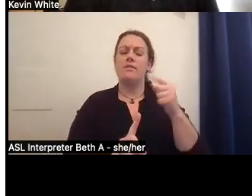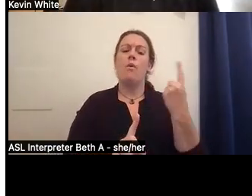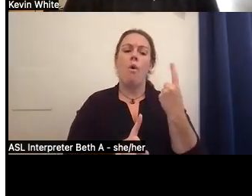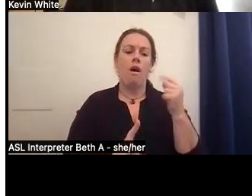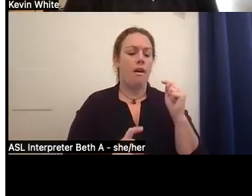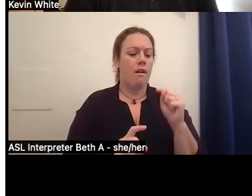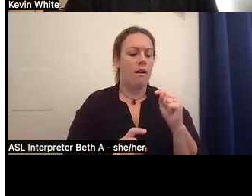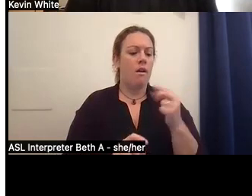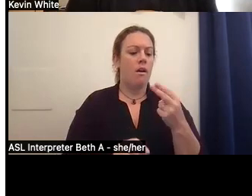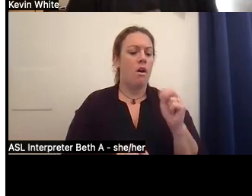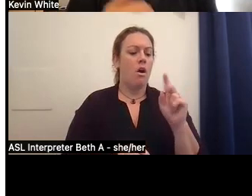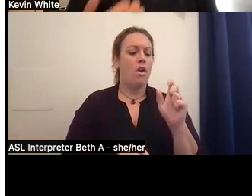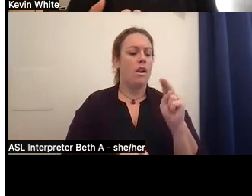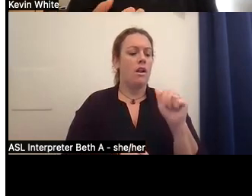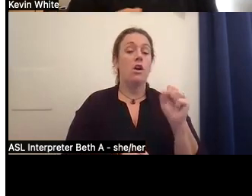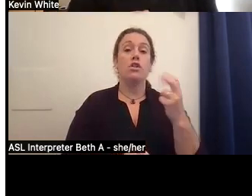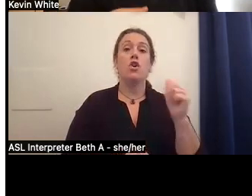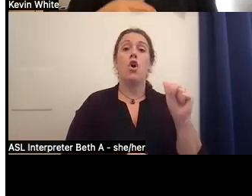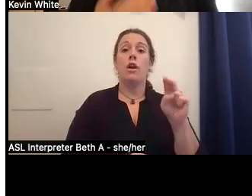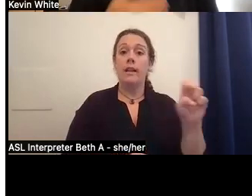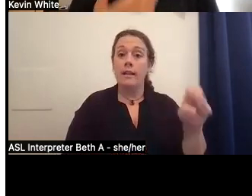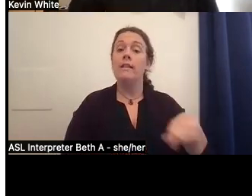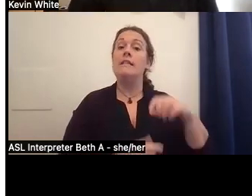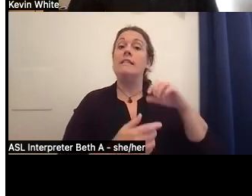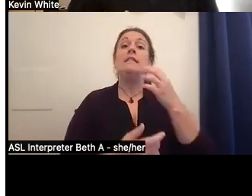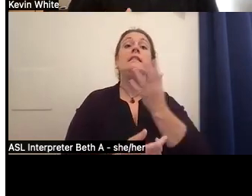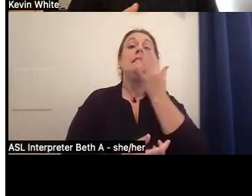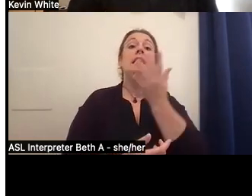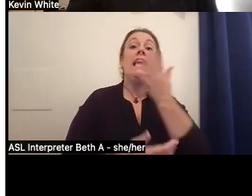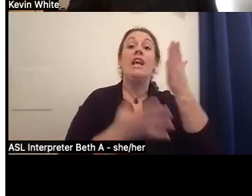Haudenosaunee singer that wanted access to hear some of the old wax cylinder recordings in order